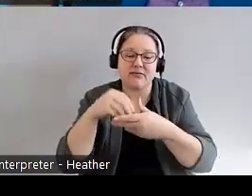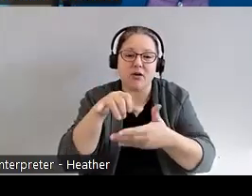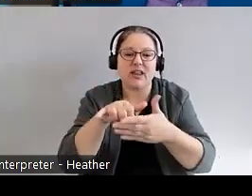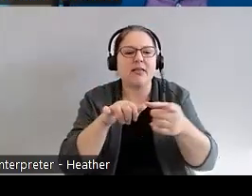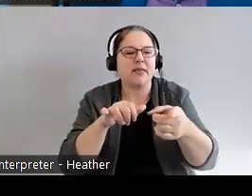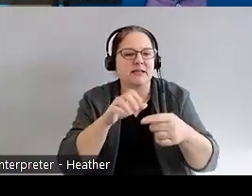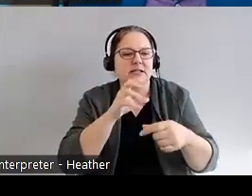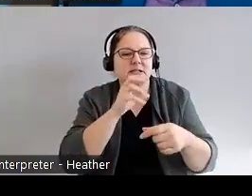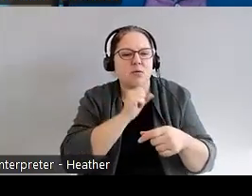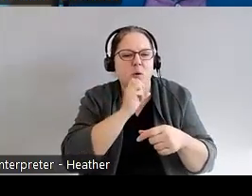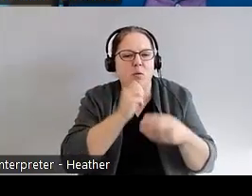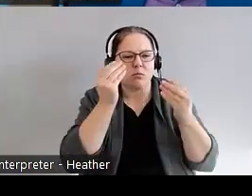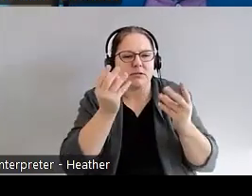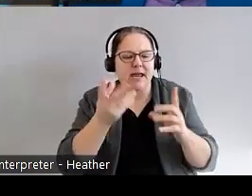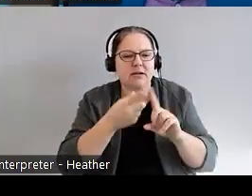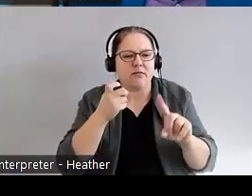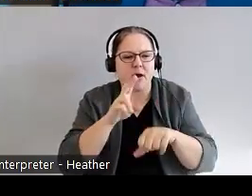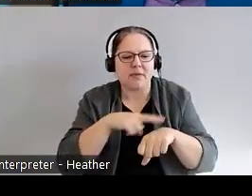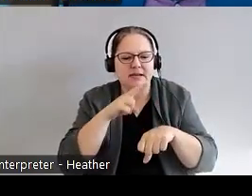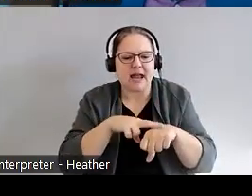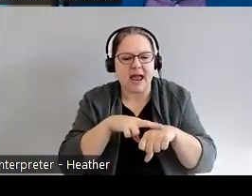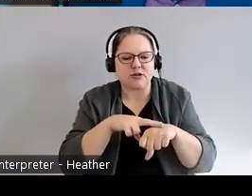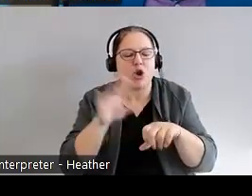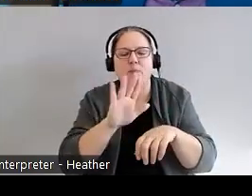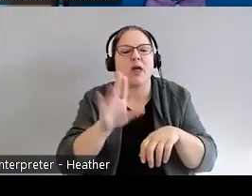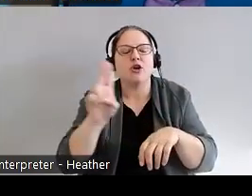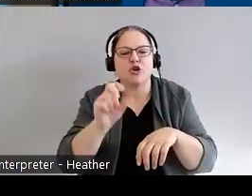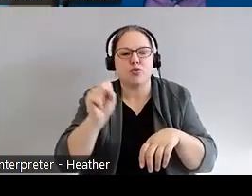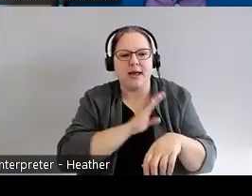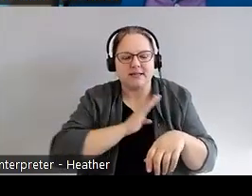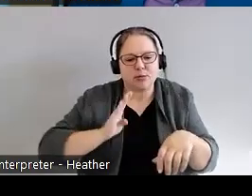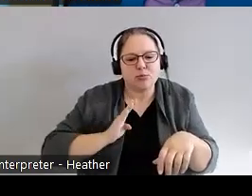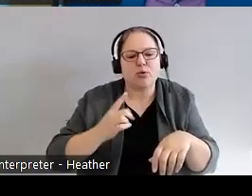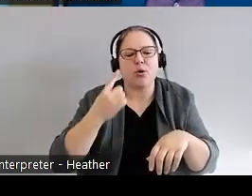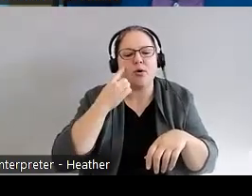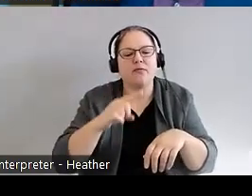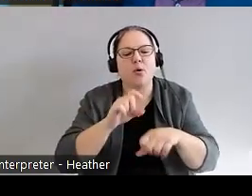the national uh uh the uh excuse me, the US Bureau of Labor Statistics, and they publish this data